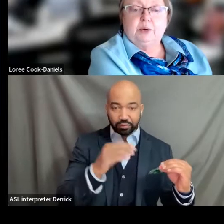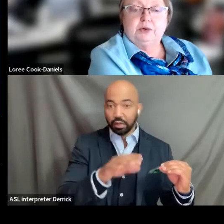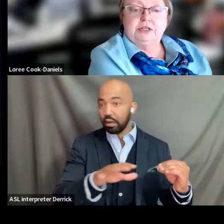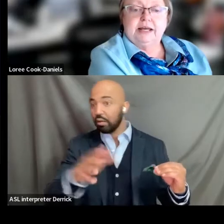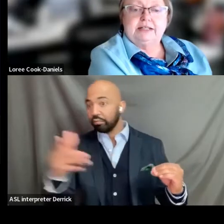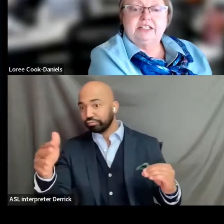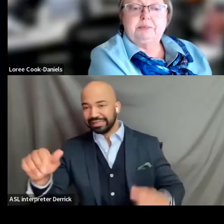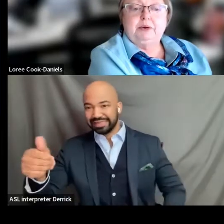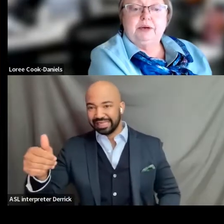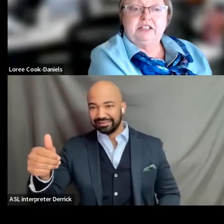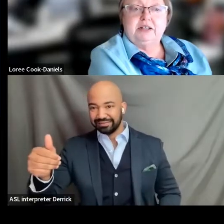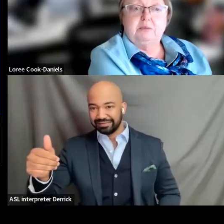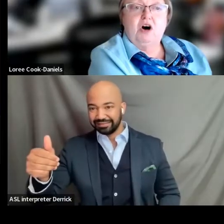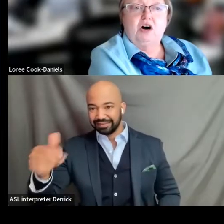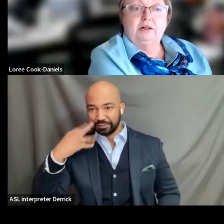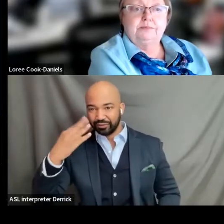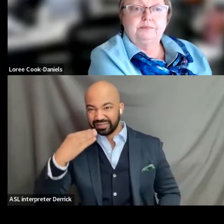the person had experienced them all.